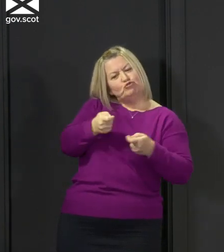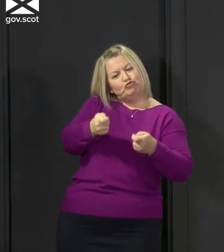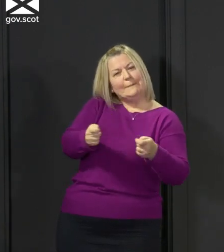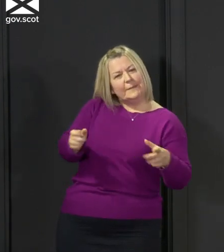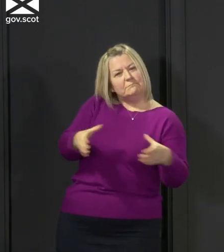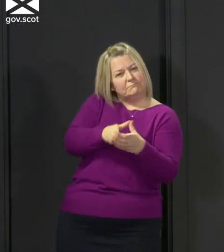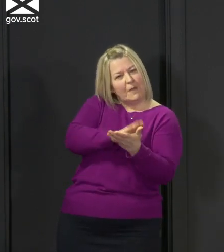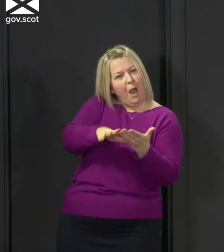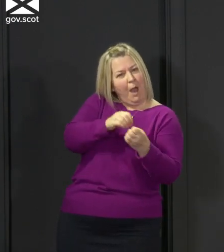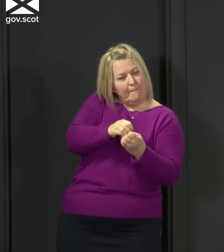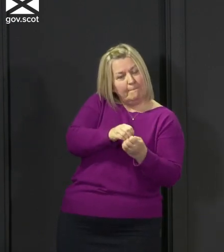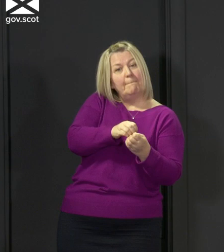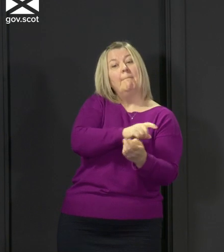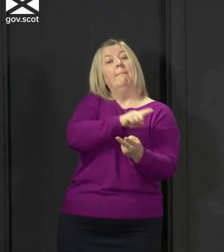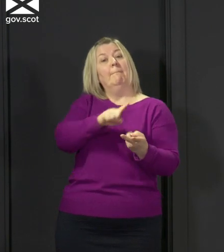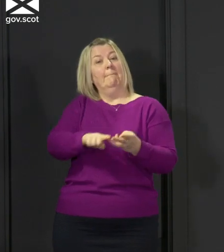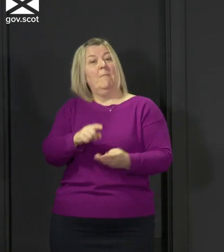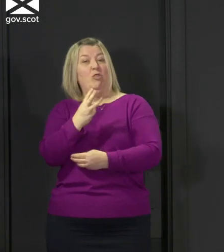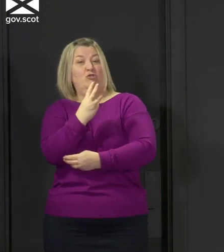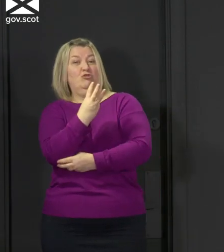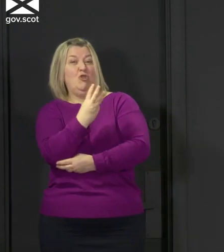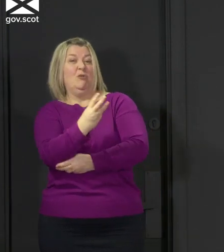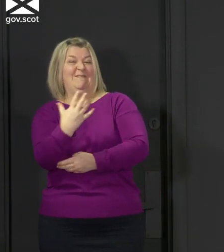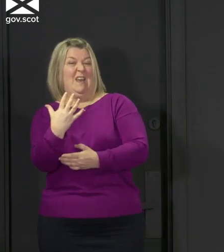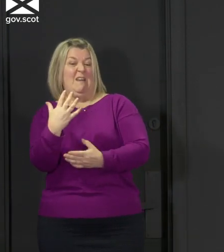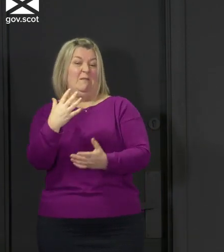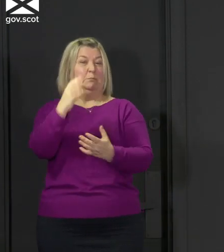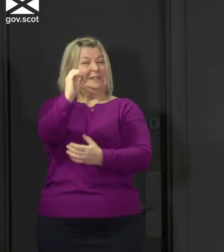caller being advised to look after themselves at home.